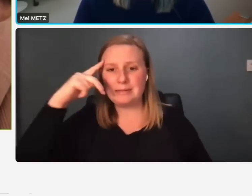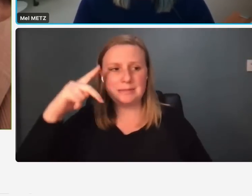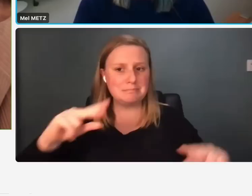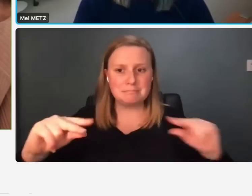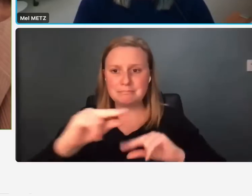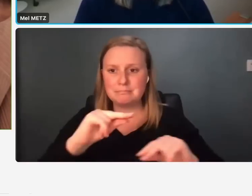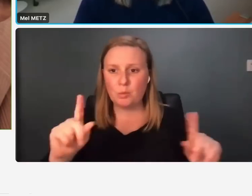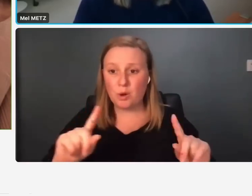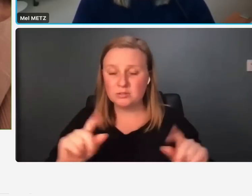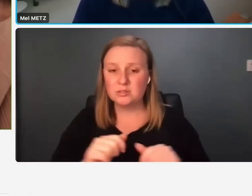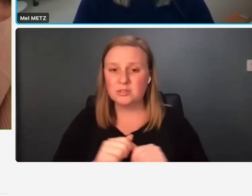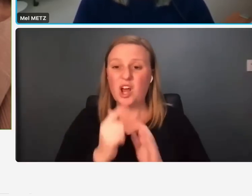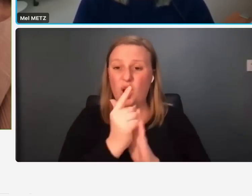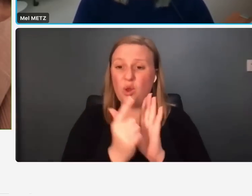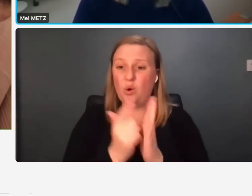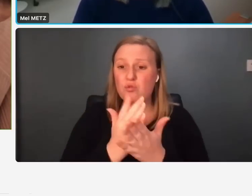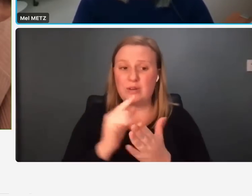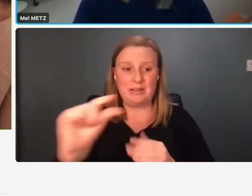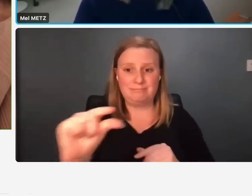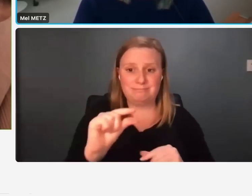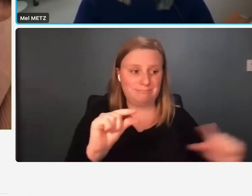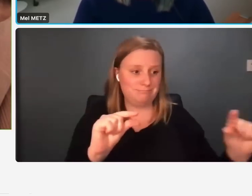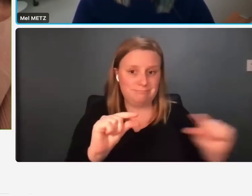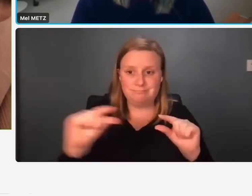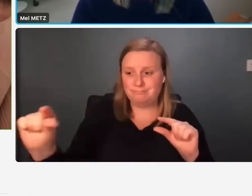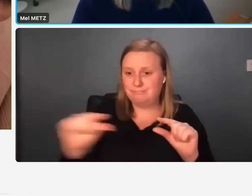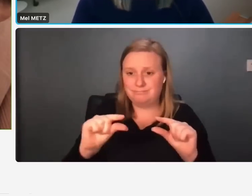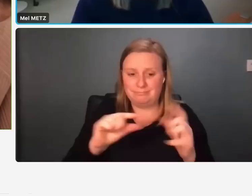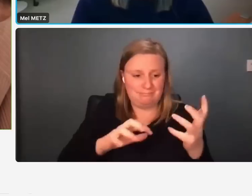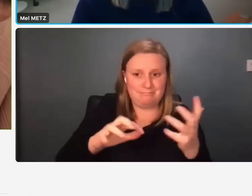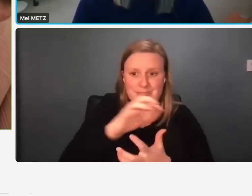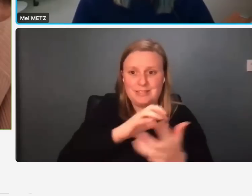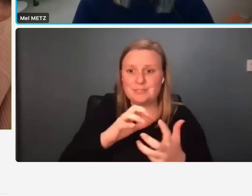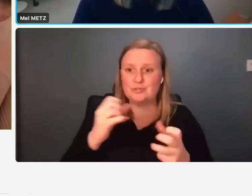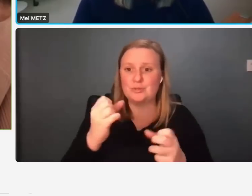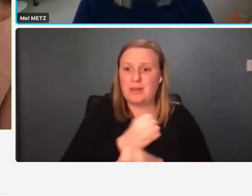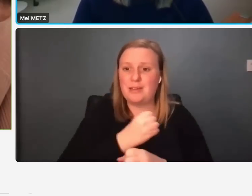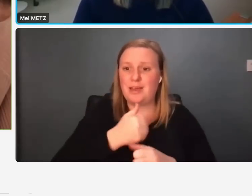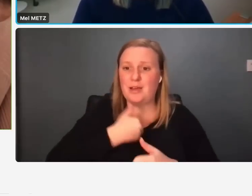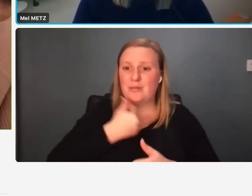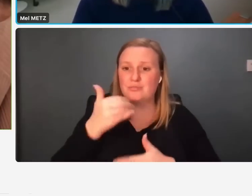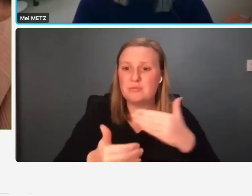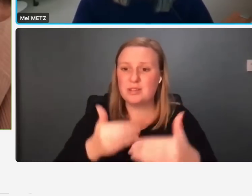Some of my team describe it as Frankenstein legislation. Sometimes the definitions don't match up across the